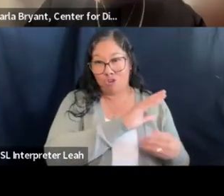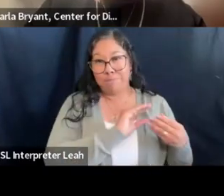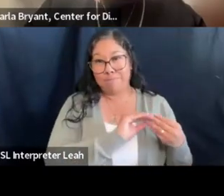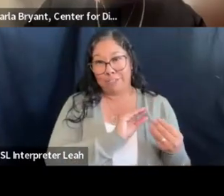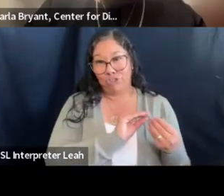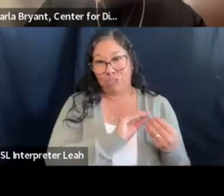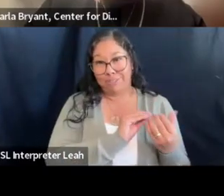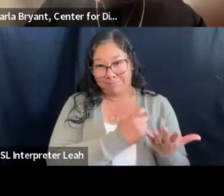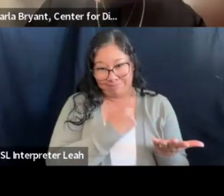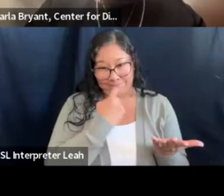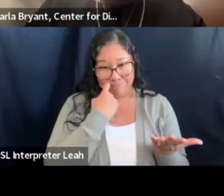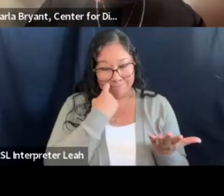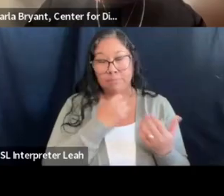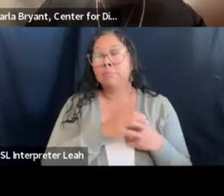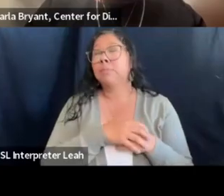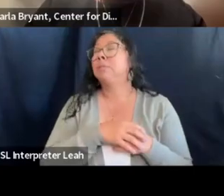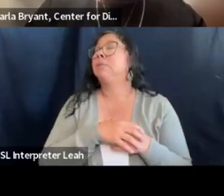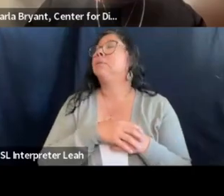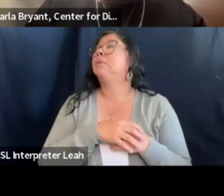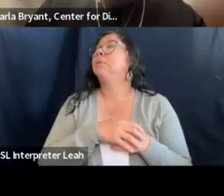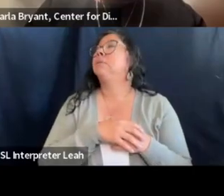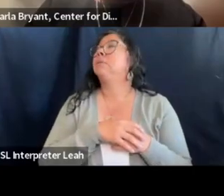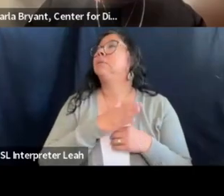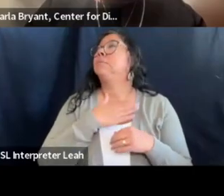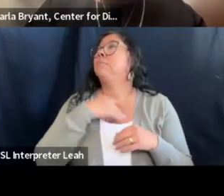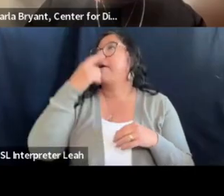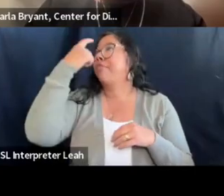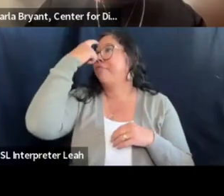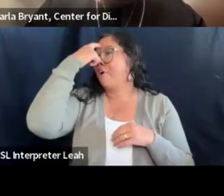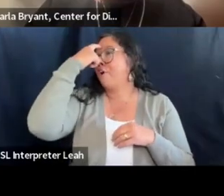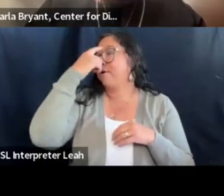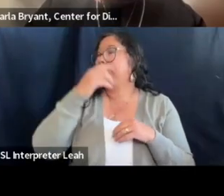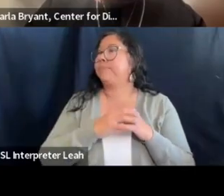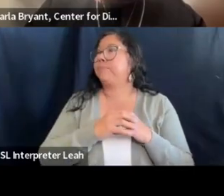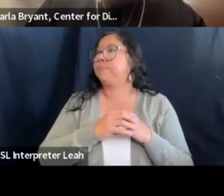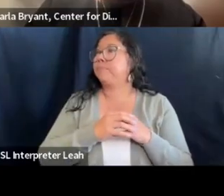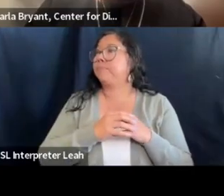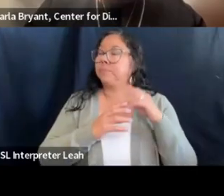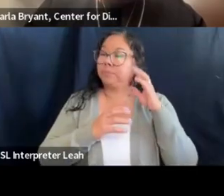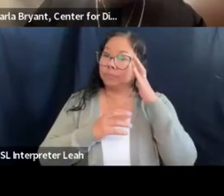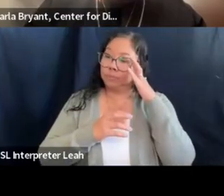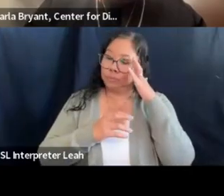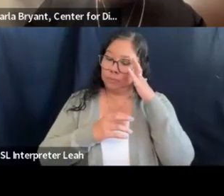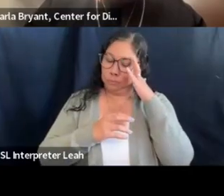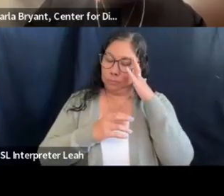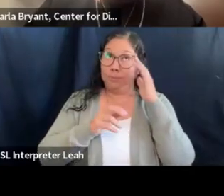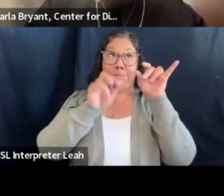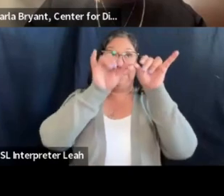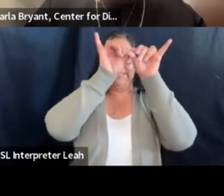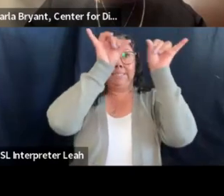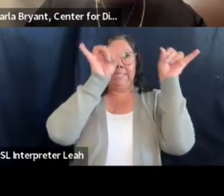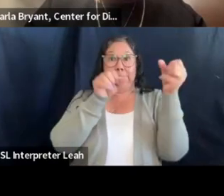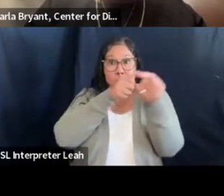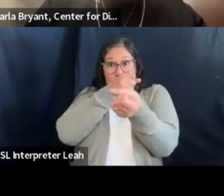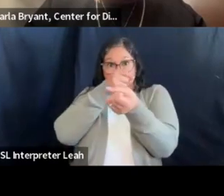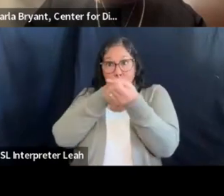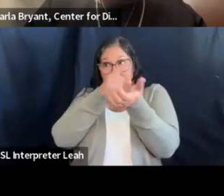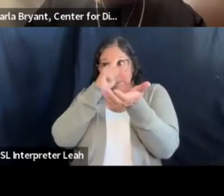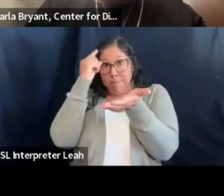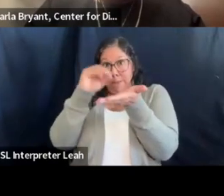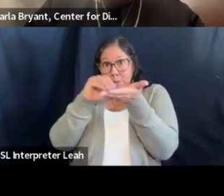My um thought is that, you know, when the system supports black students, we get creative